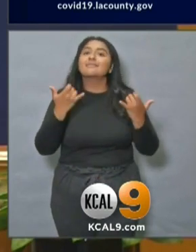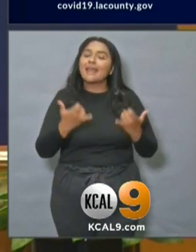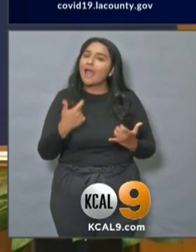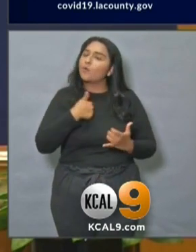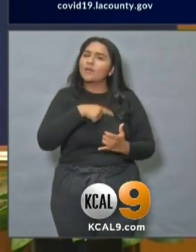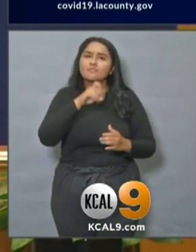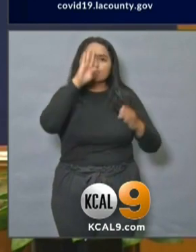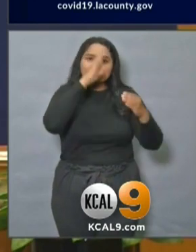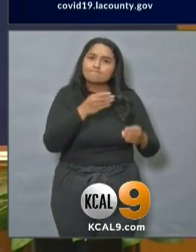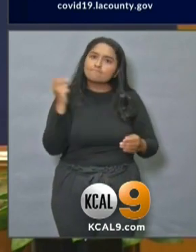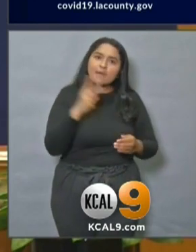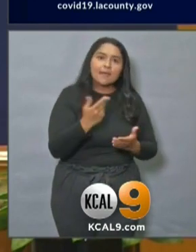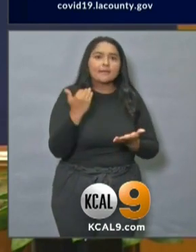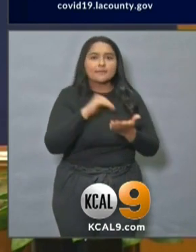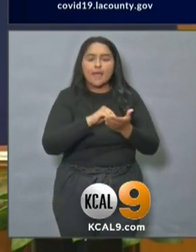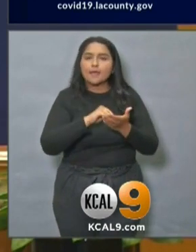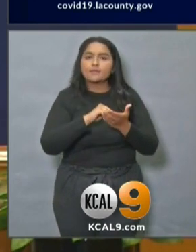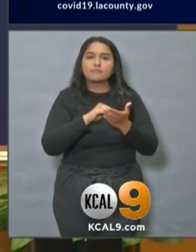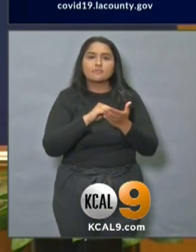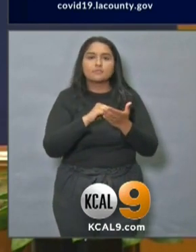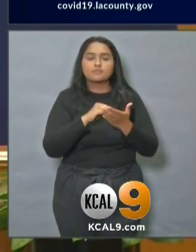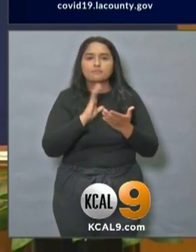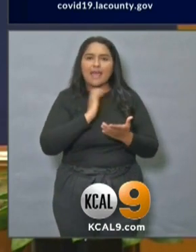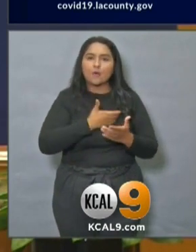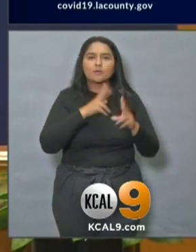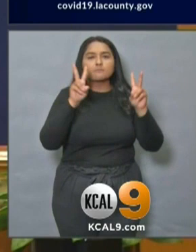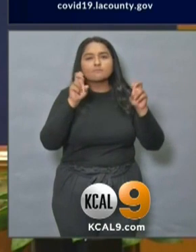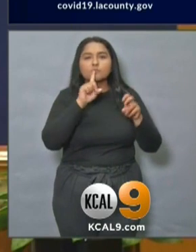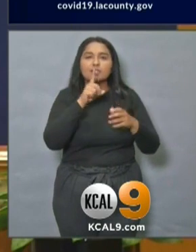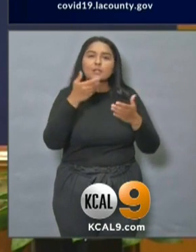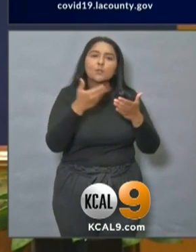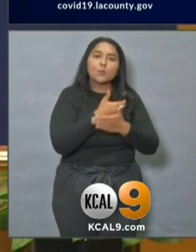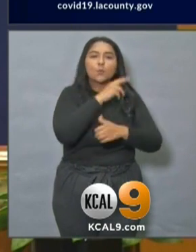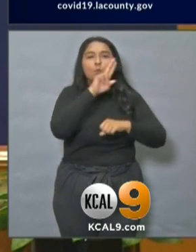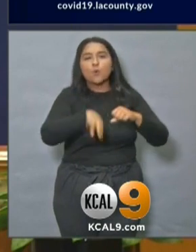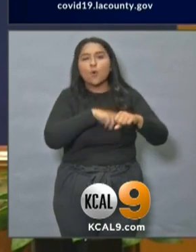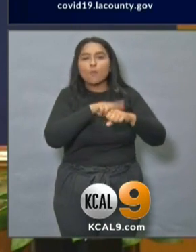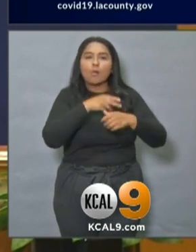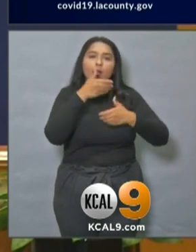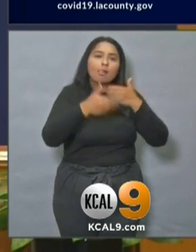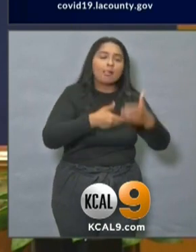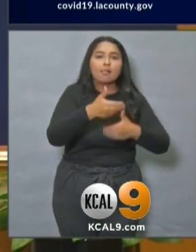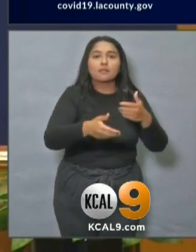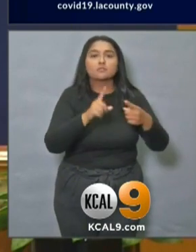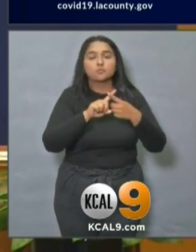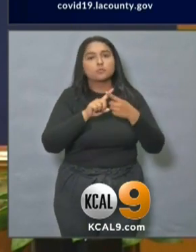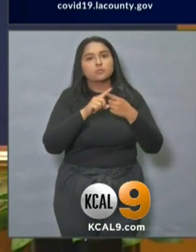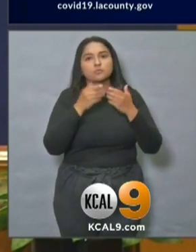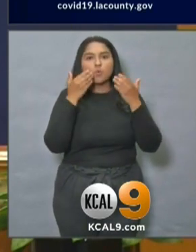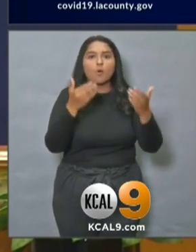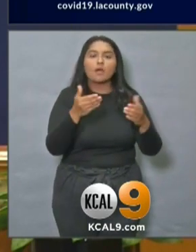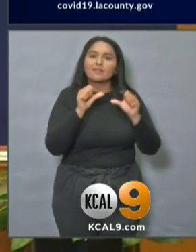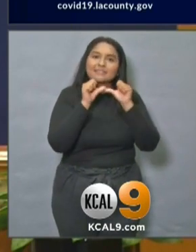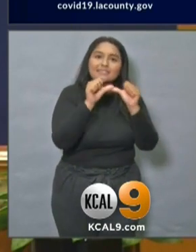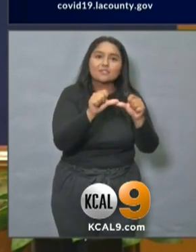BUT WE CAN PUT THE BRAKES ON IT, WE'VE DONE RIGHT BEFORE, WE JUST HAVE TO GET OUR HEADS BACK INTO